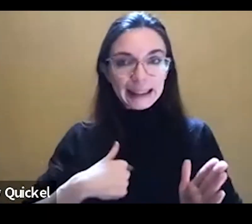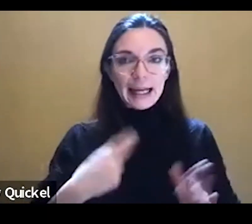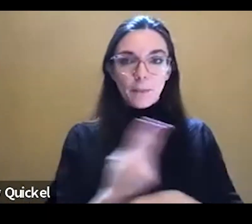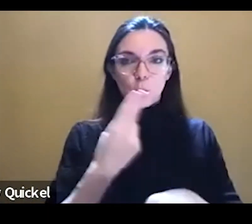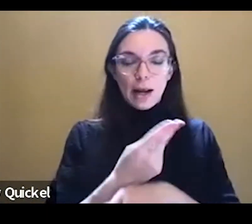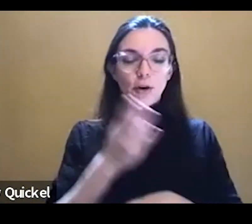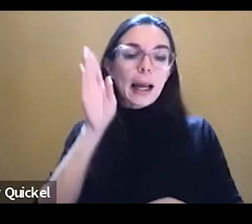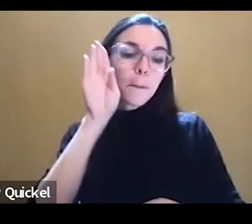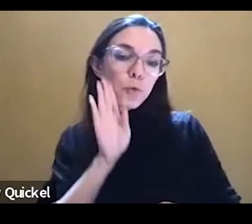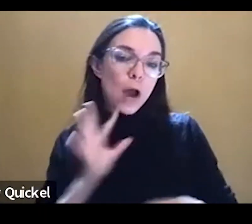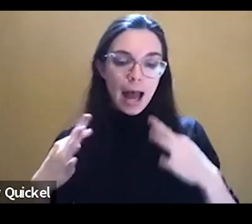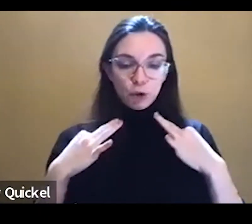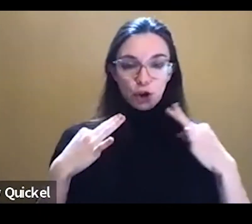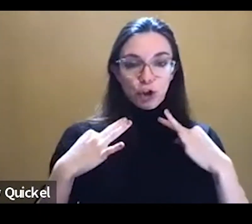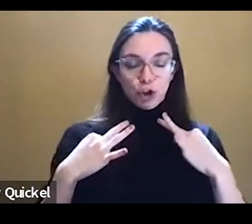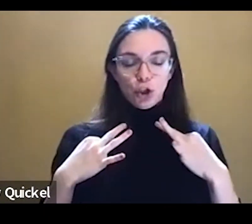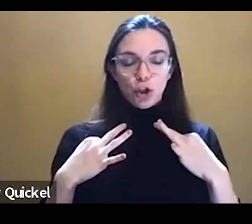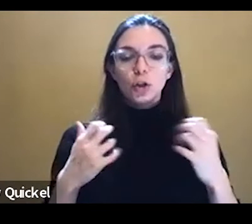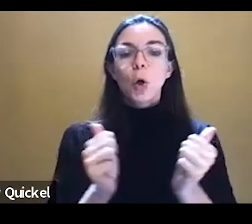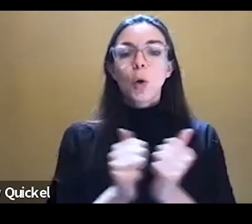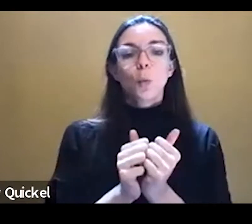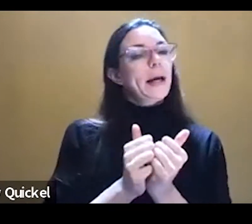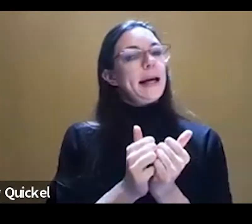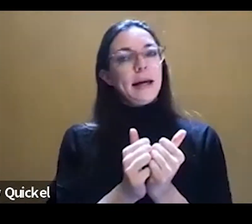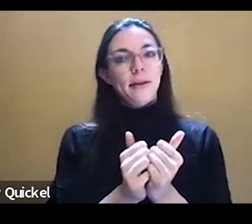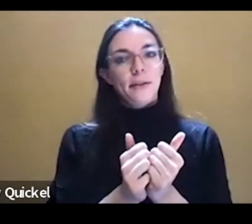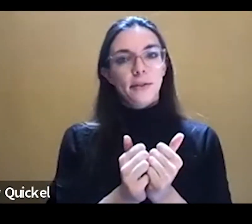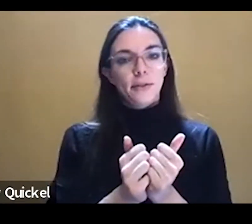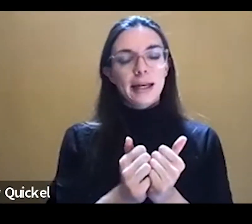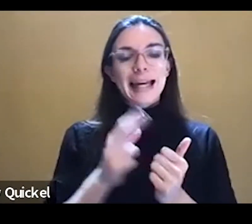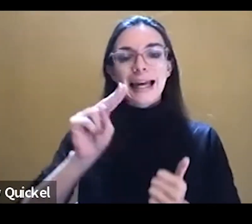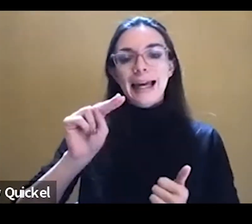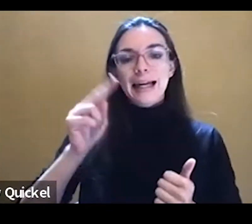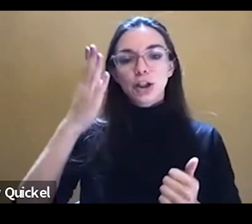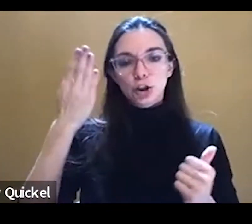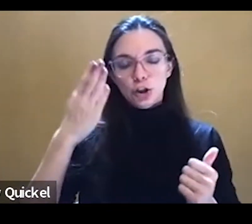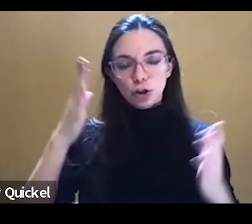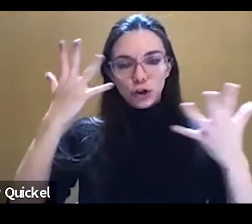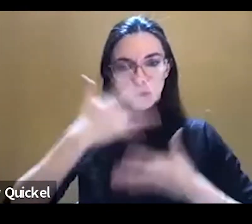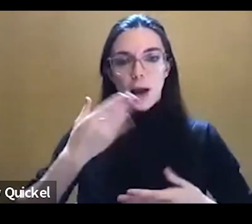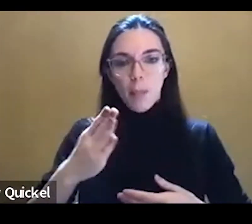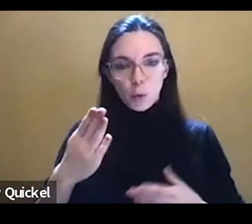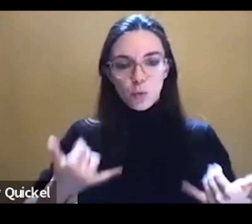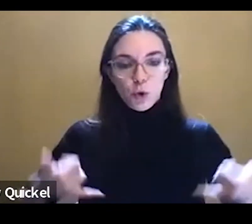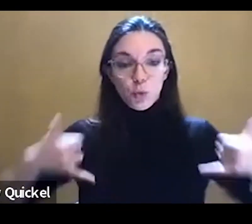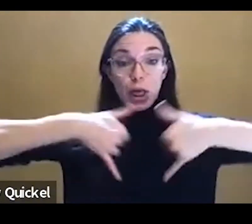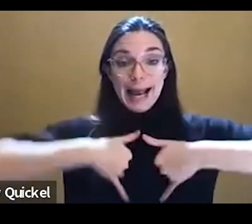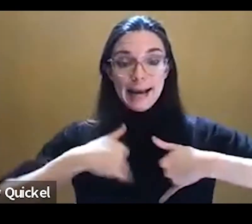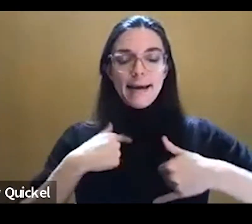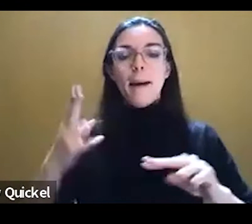brown T-shirt with a navy suit jacket and I'm sitting in front of a white wall. My